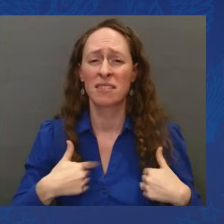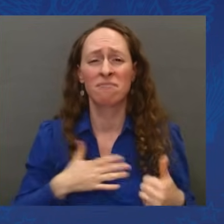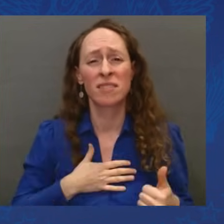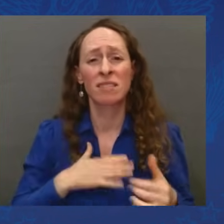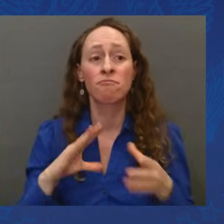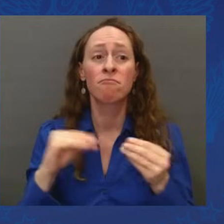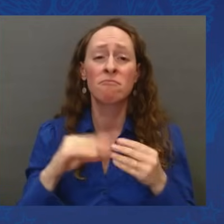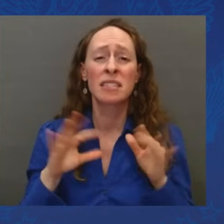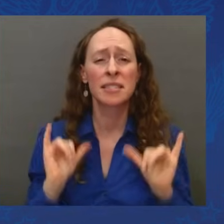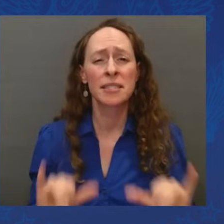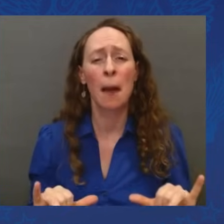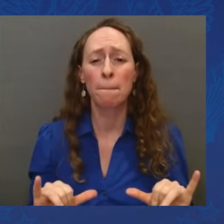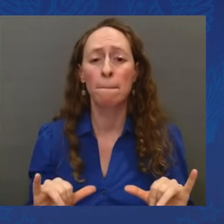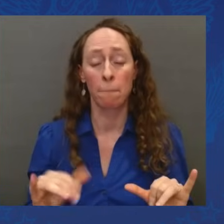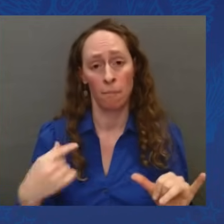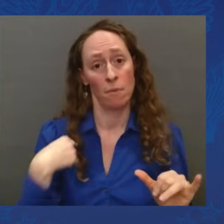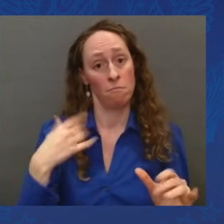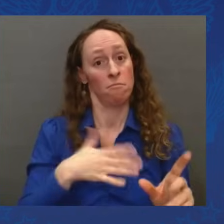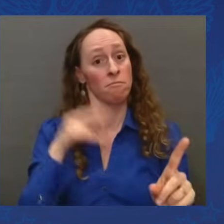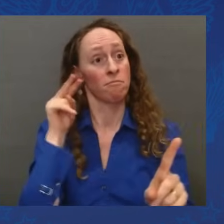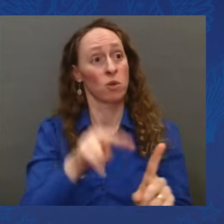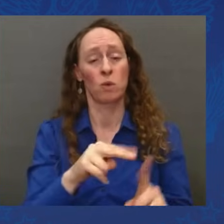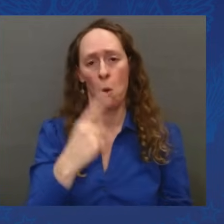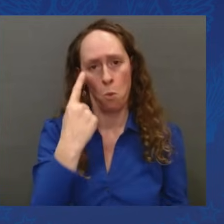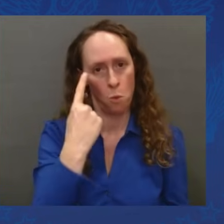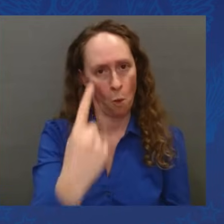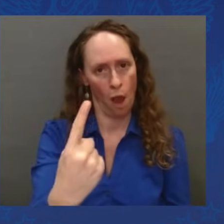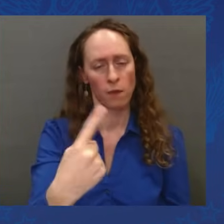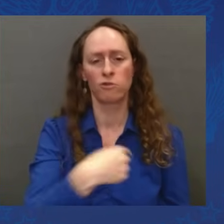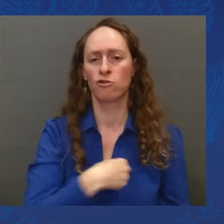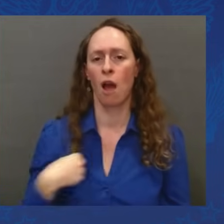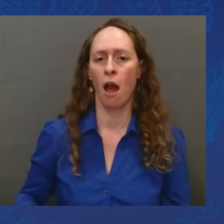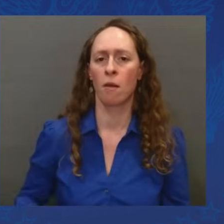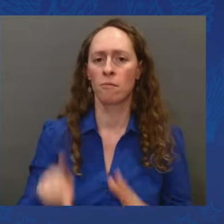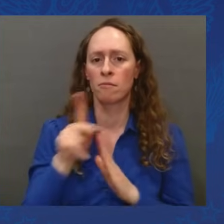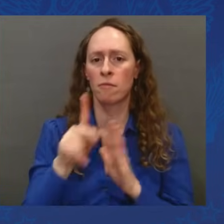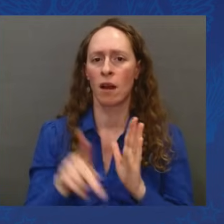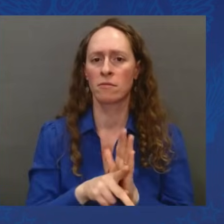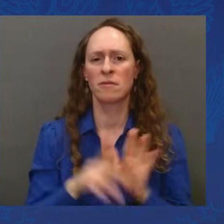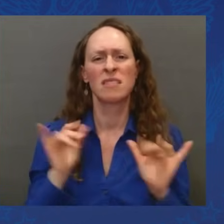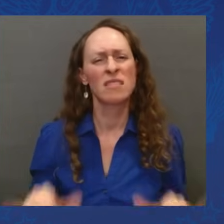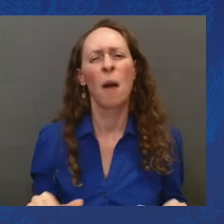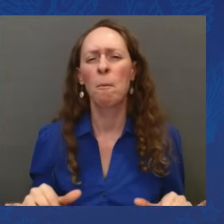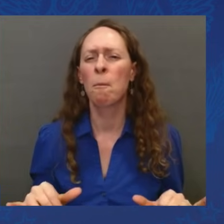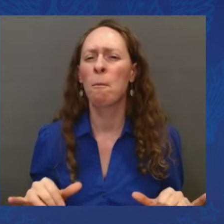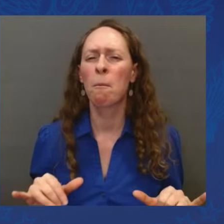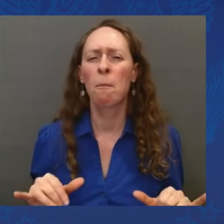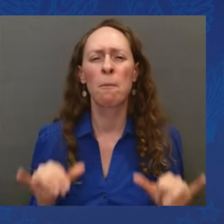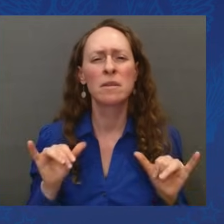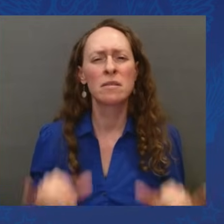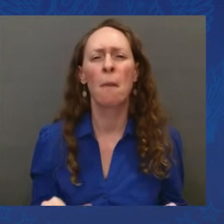and I'm not going to change that. That's not going to change. And so, that's about the extent to which we discussed it.